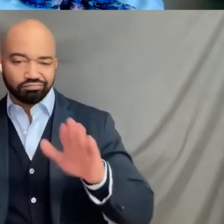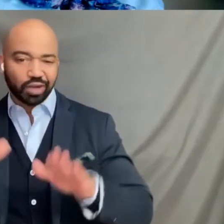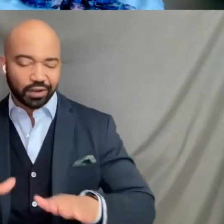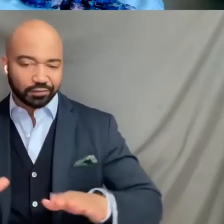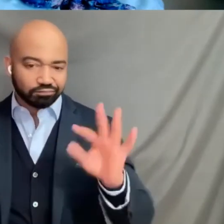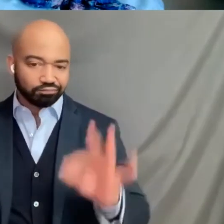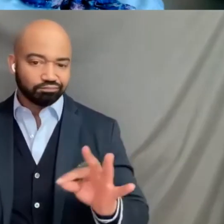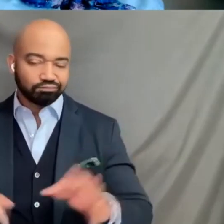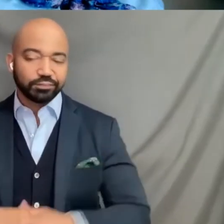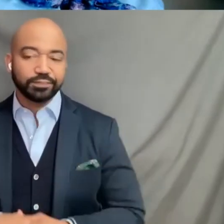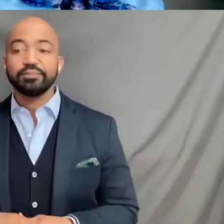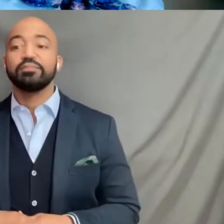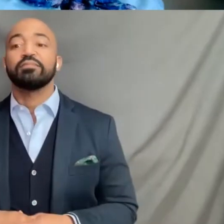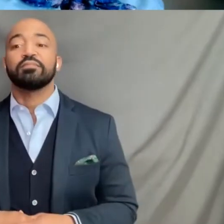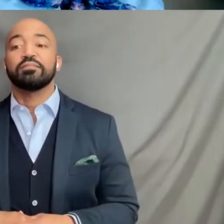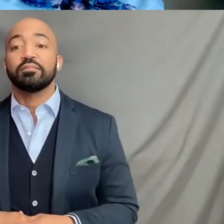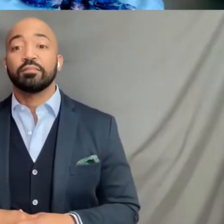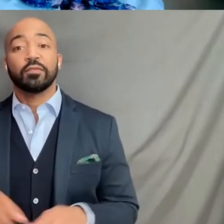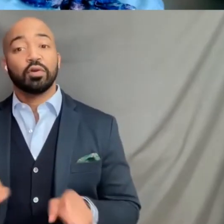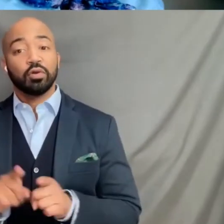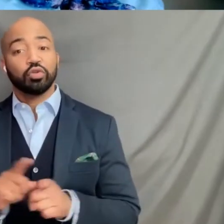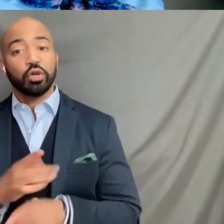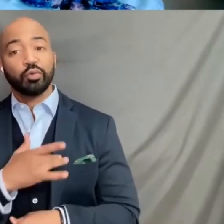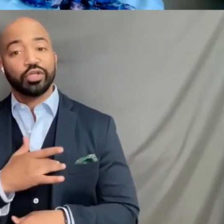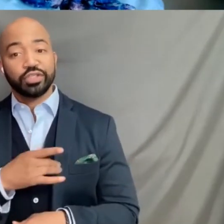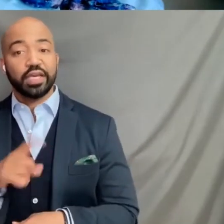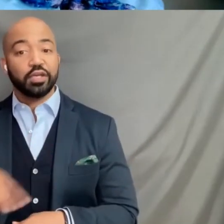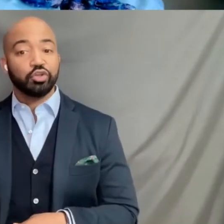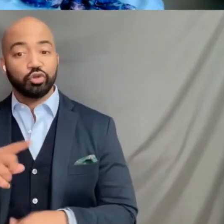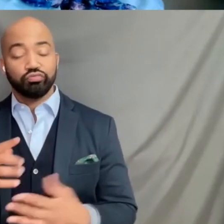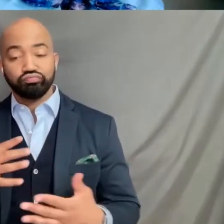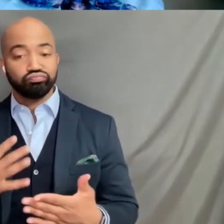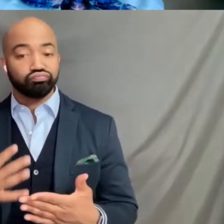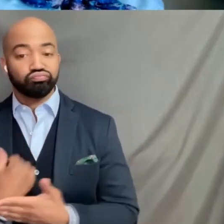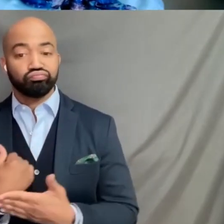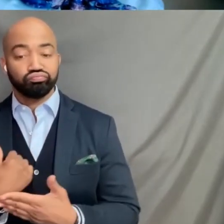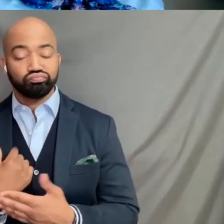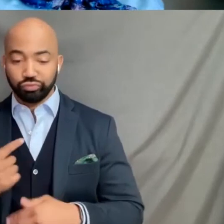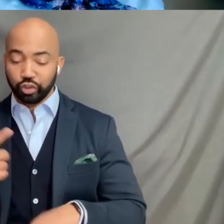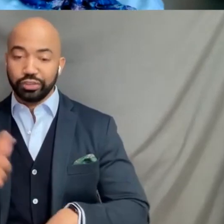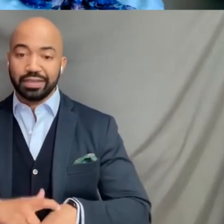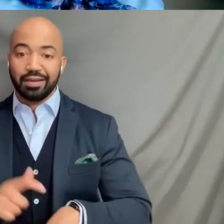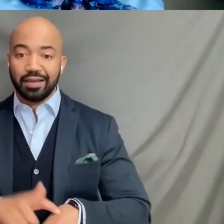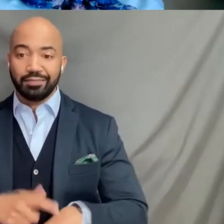And we really appreciate your taking a substantial chunk out of your time today.